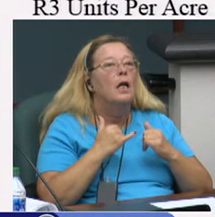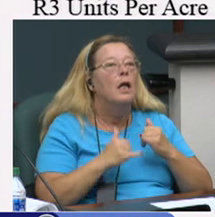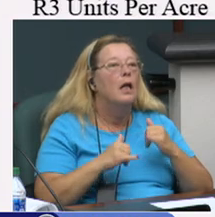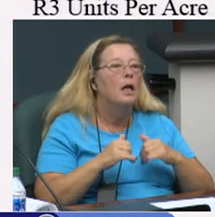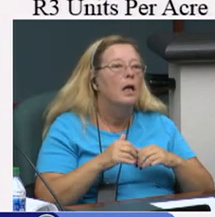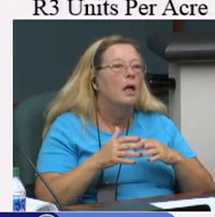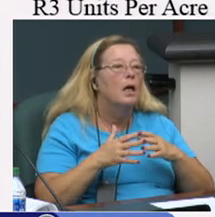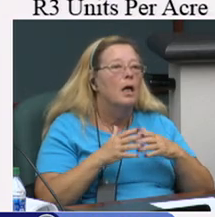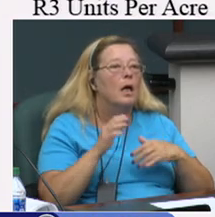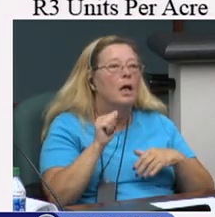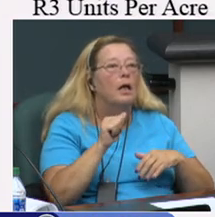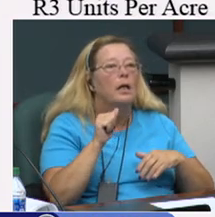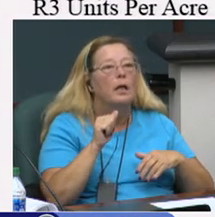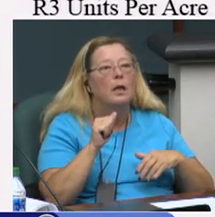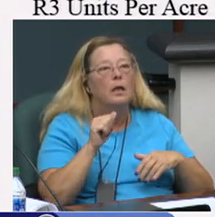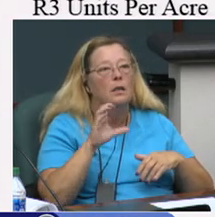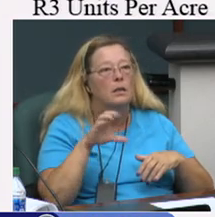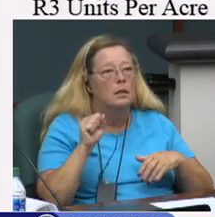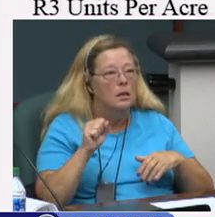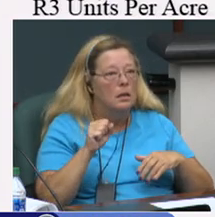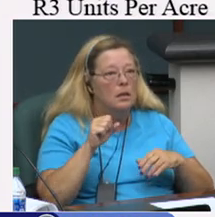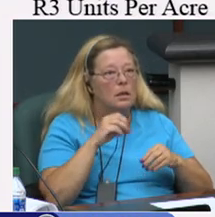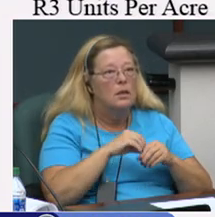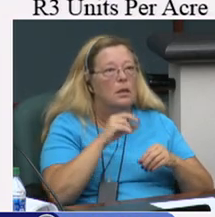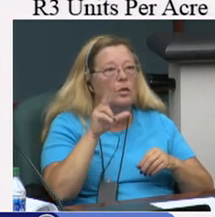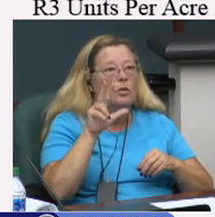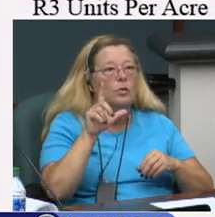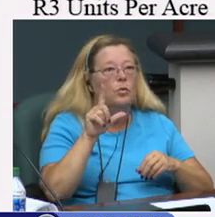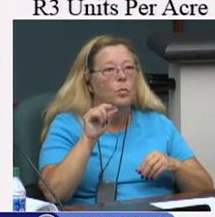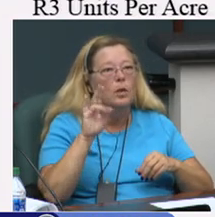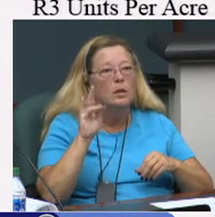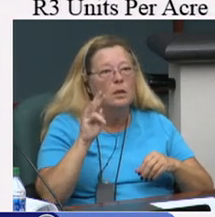Community Survey estimate from 2017 there's thirty three thousand three